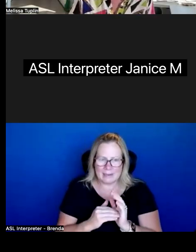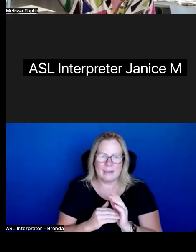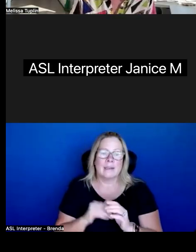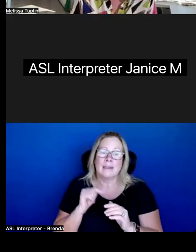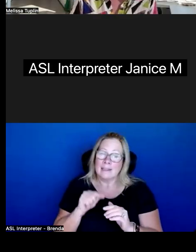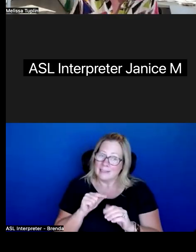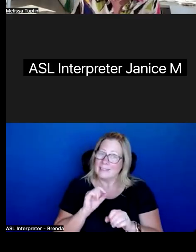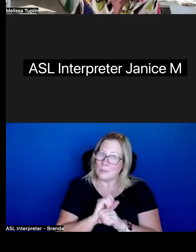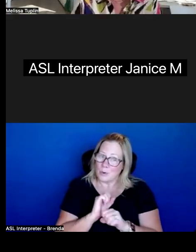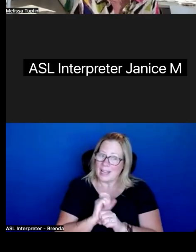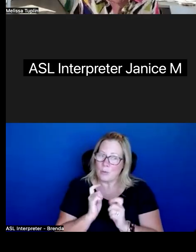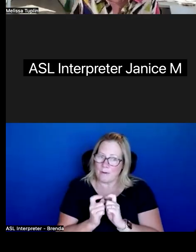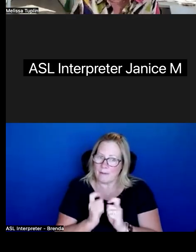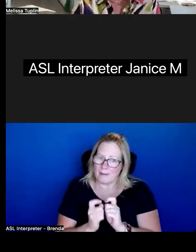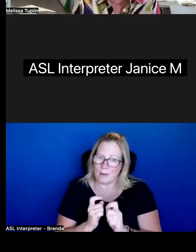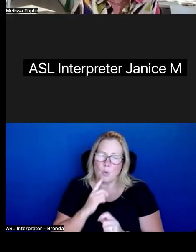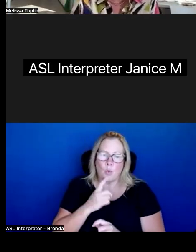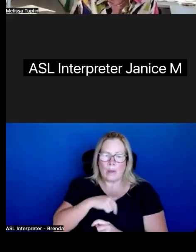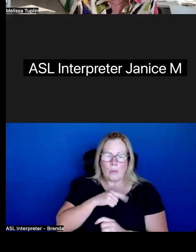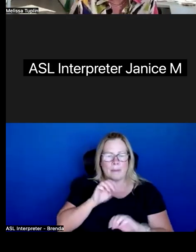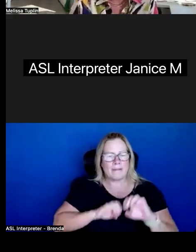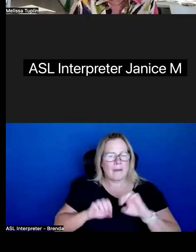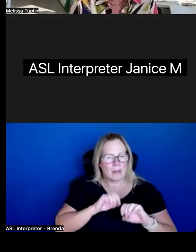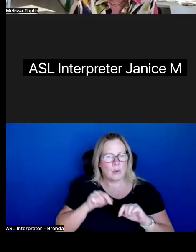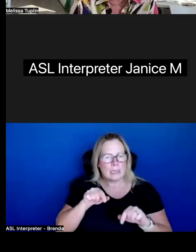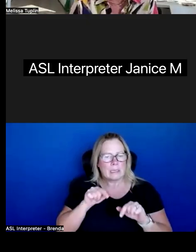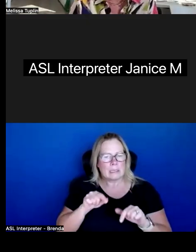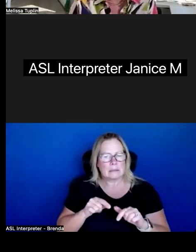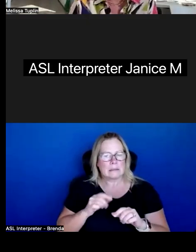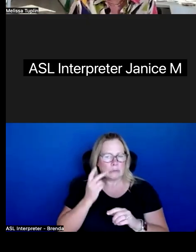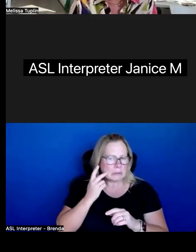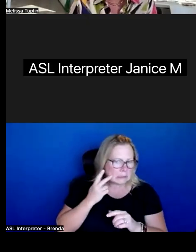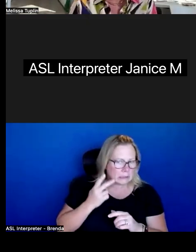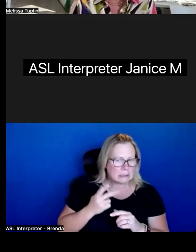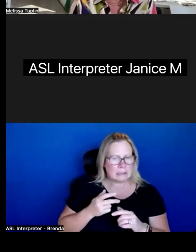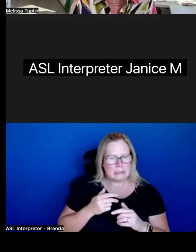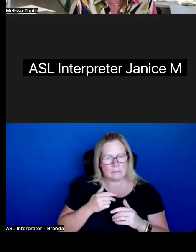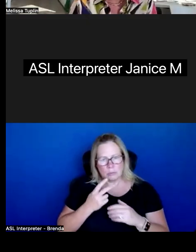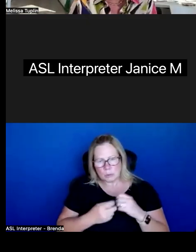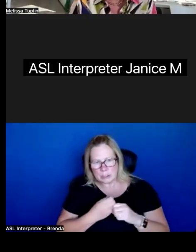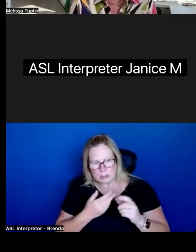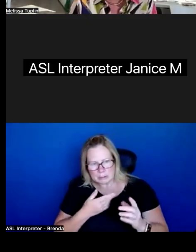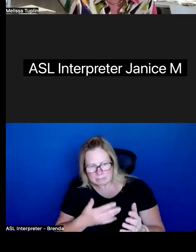If you are interested in becoming an assessor, there will be information at the end of the presentation about how to nominate yourself.